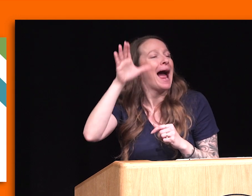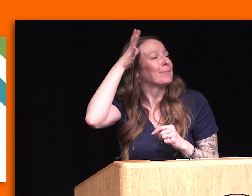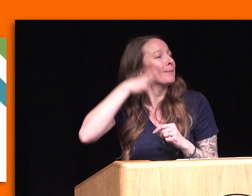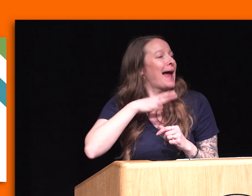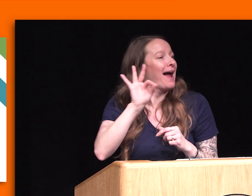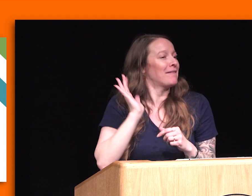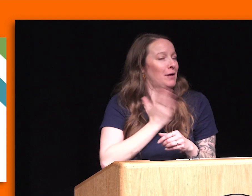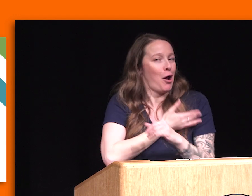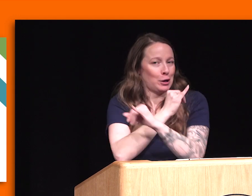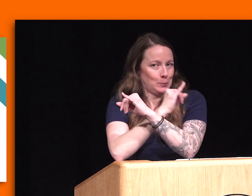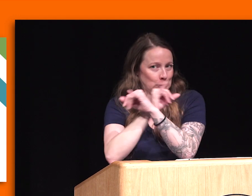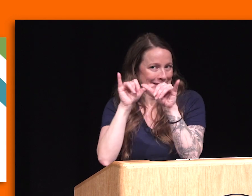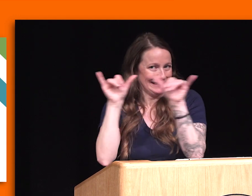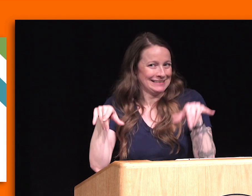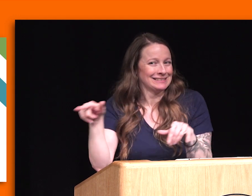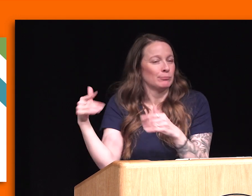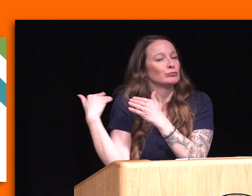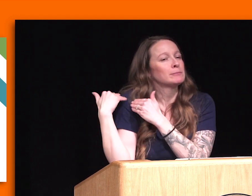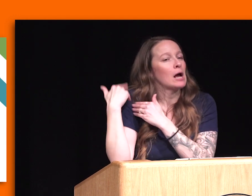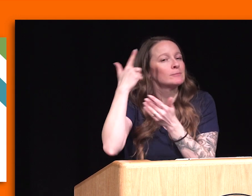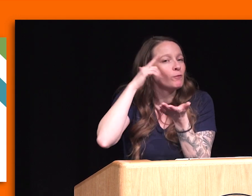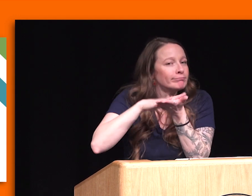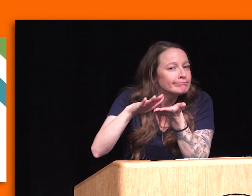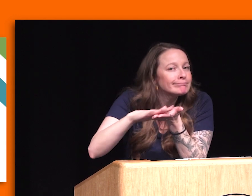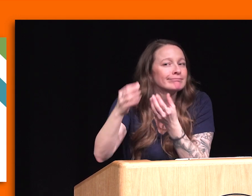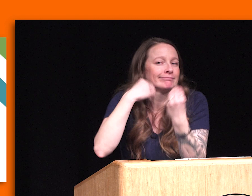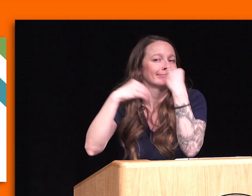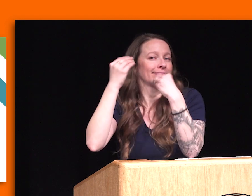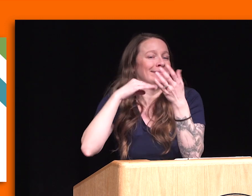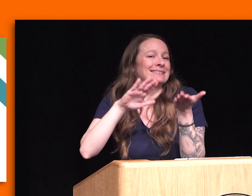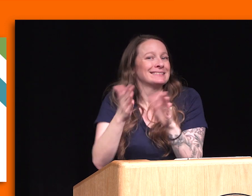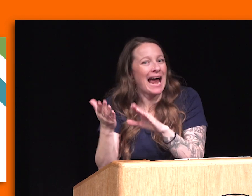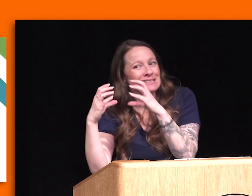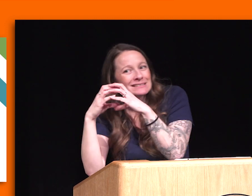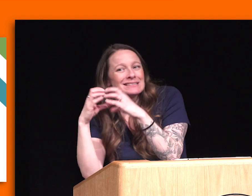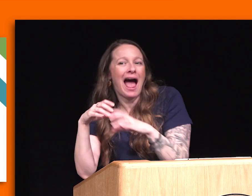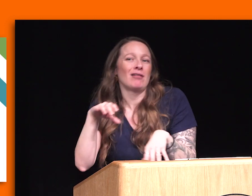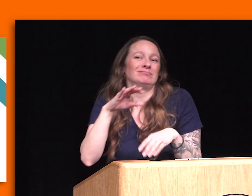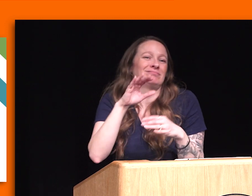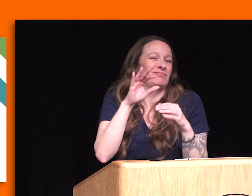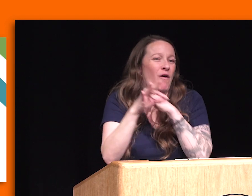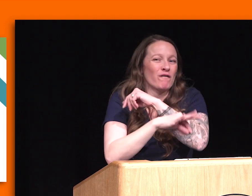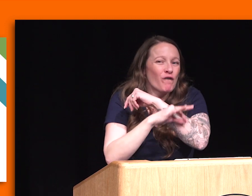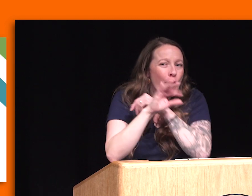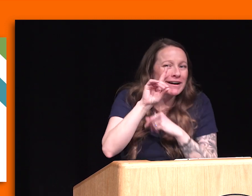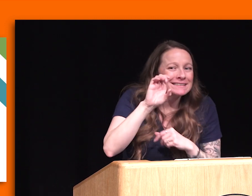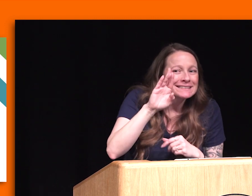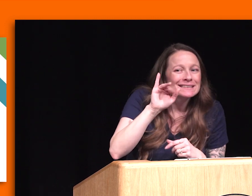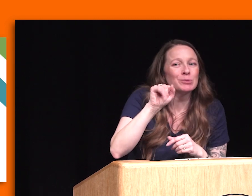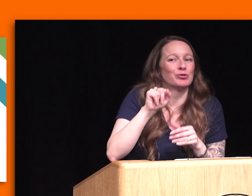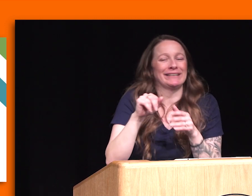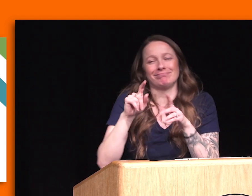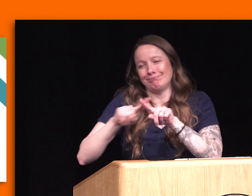They are like the Pac-Man cells of our immune system. So, they clean up any foreign debris,